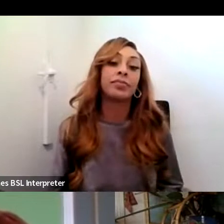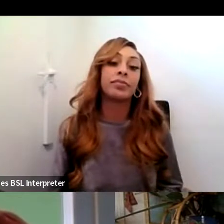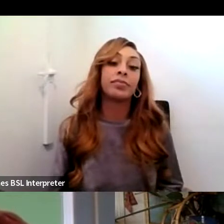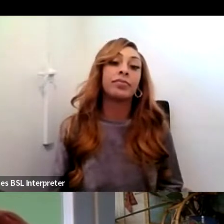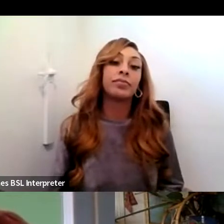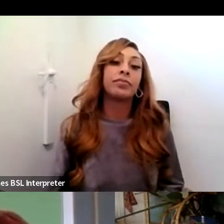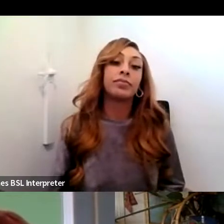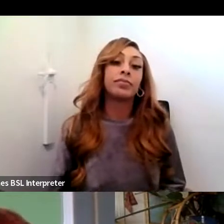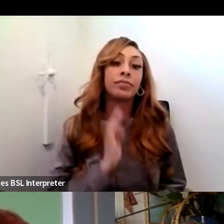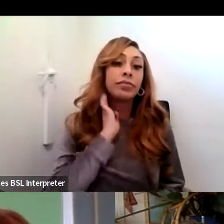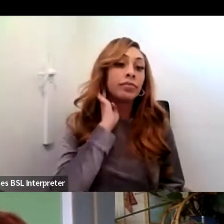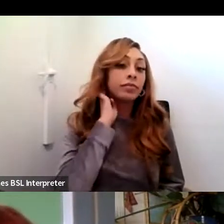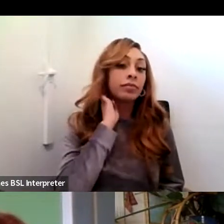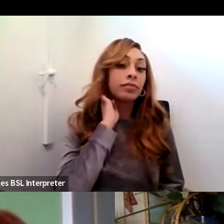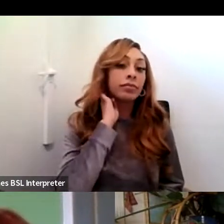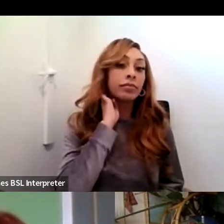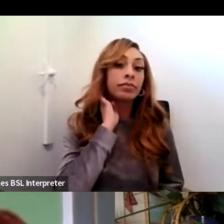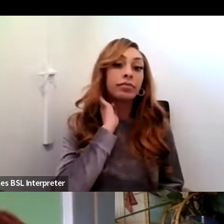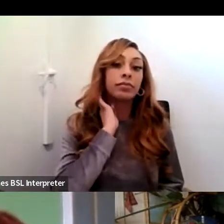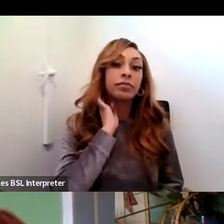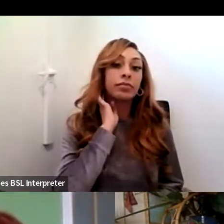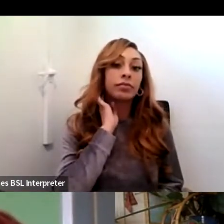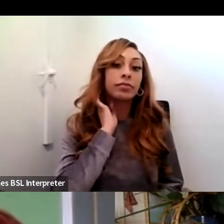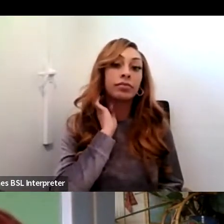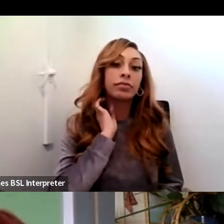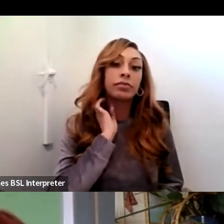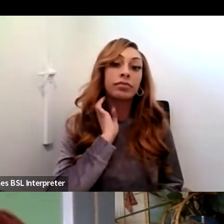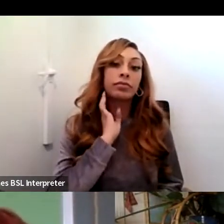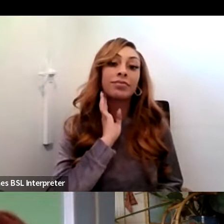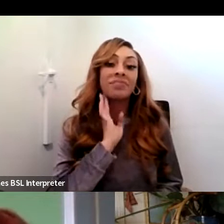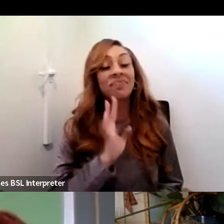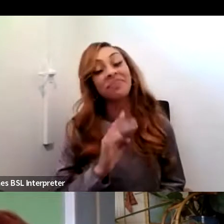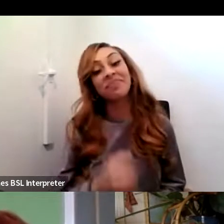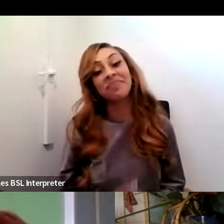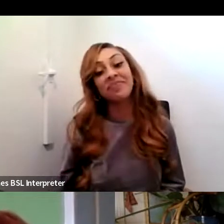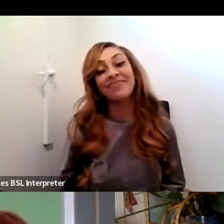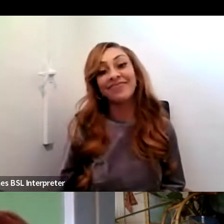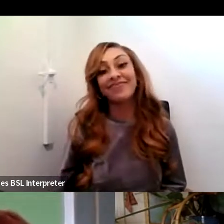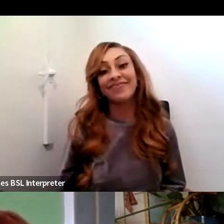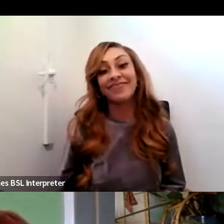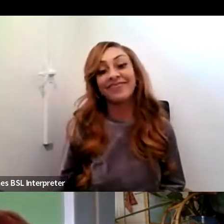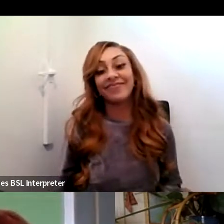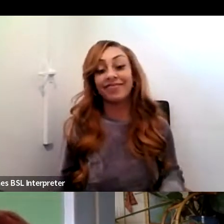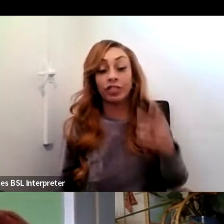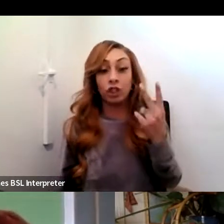Shall I do that? Can I start, and then I can hand to you. So there's two strands to this.